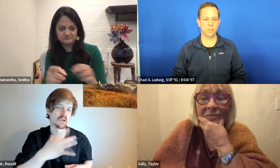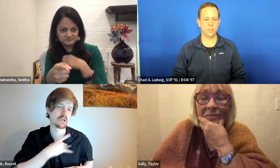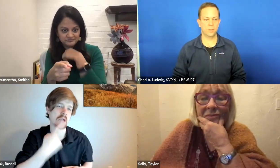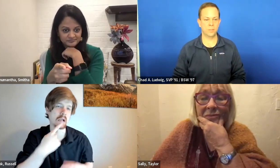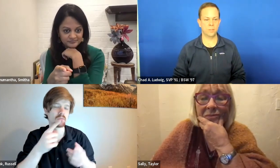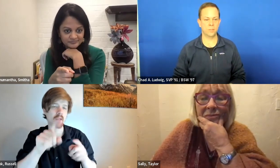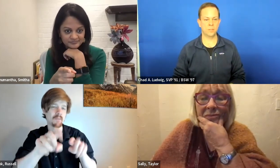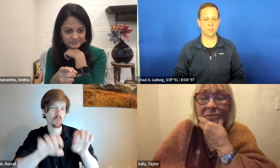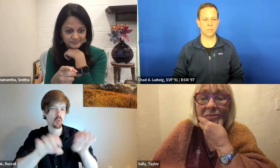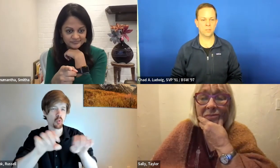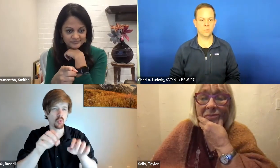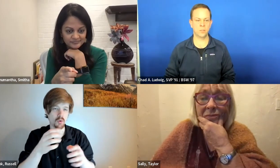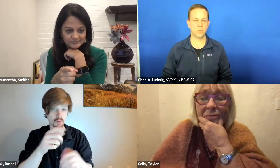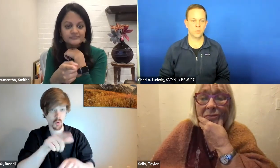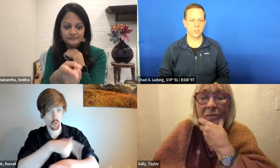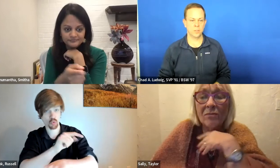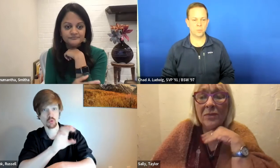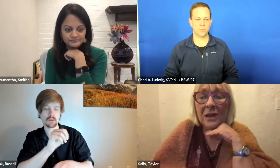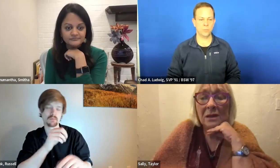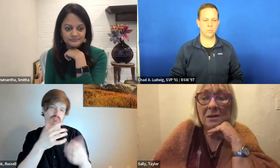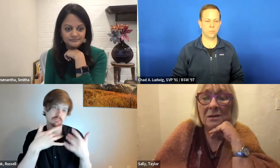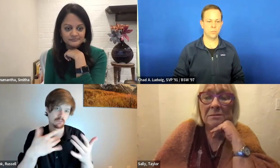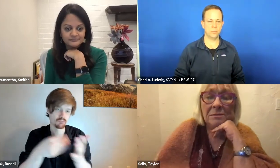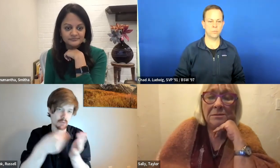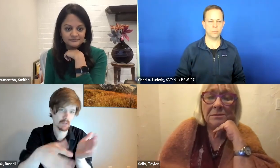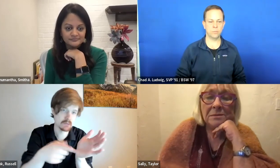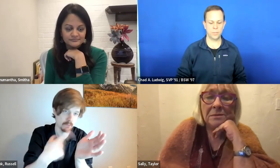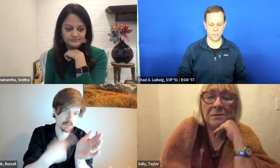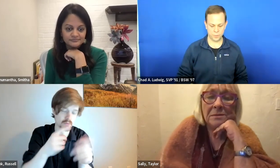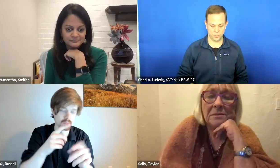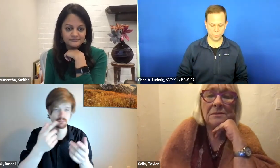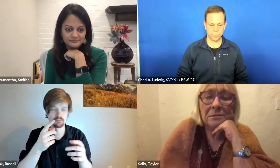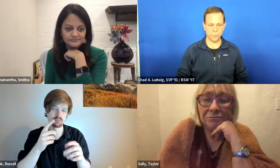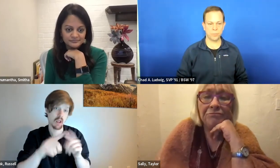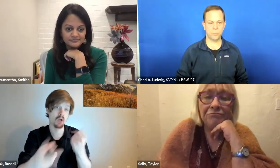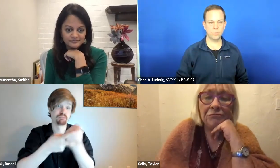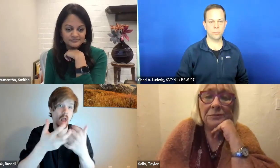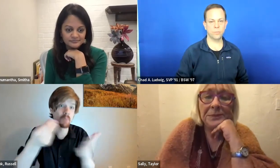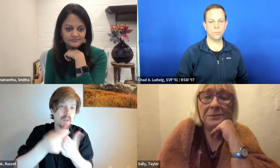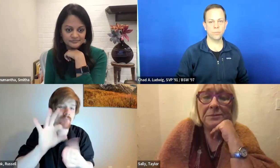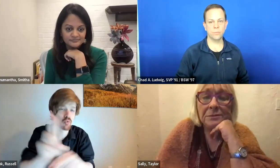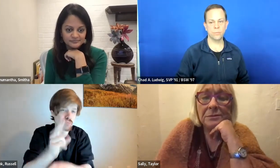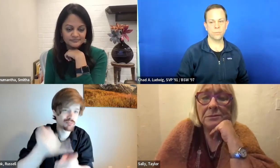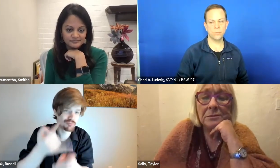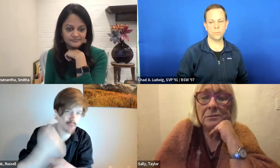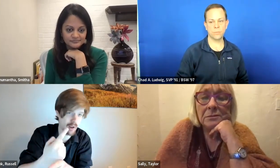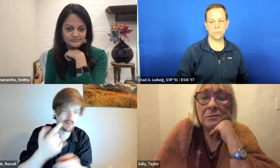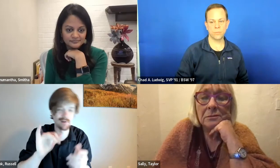the more we'll need. Russell, do anything that you want to add? Yeah. The care can be expensive,